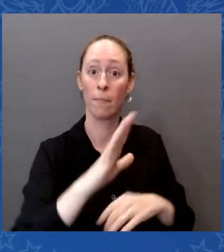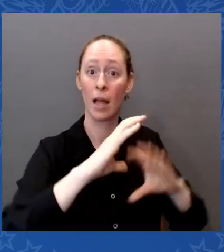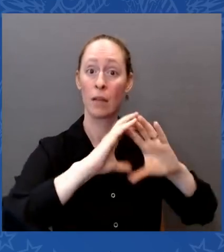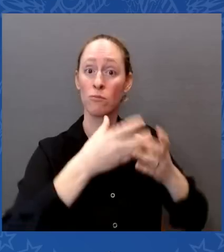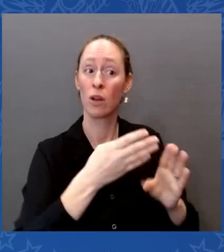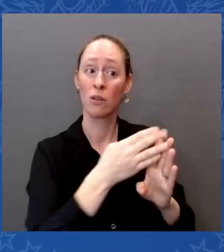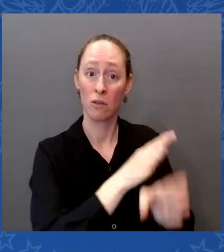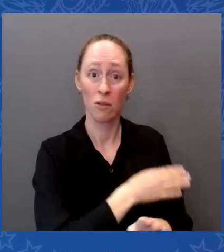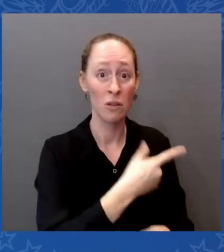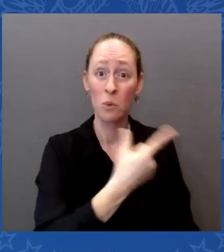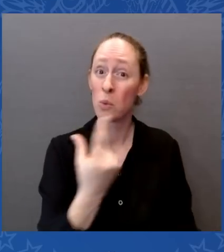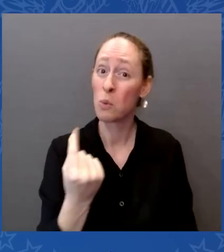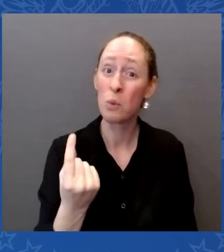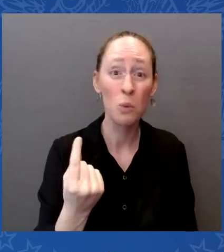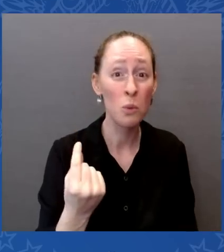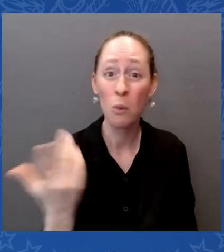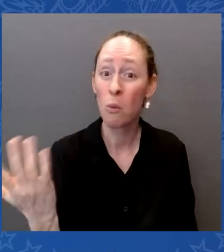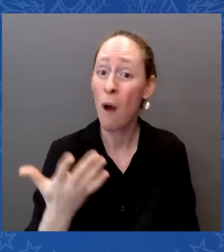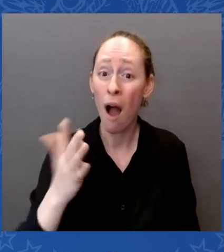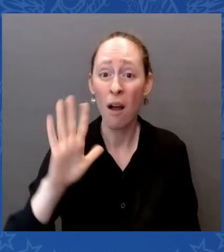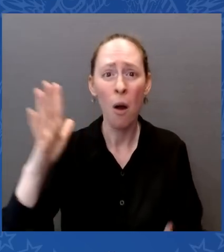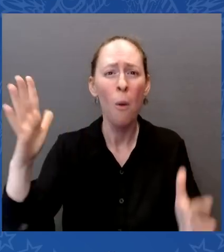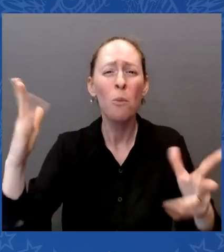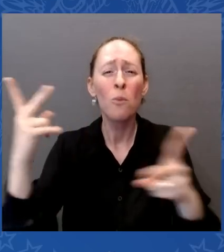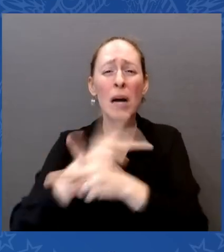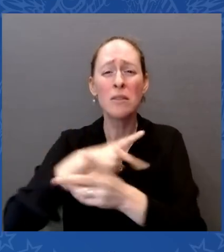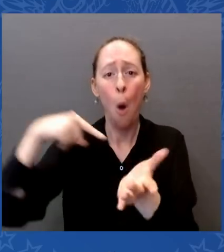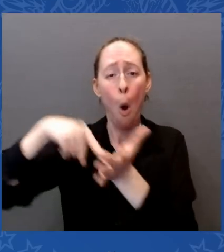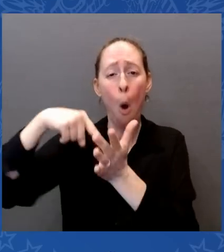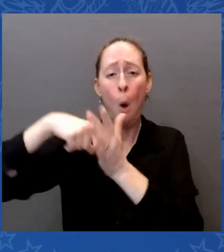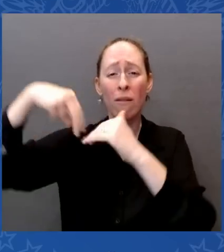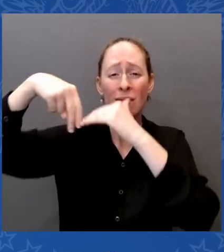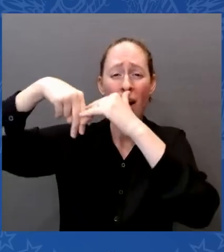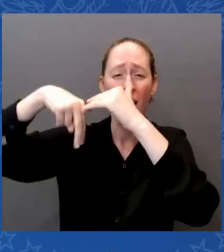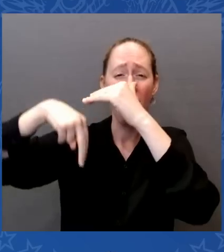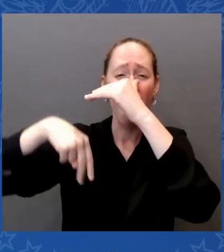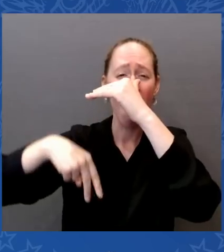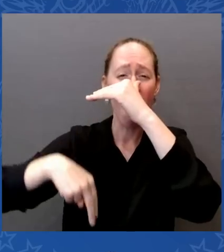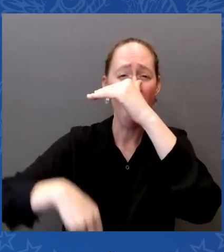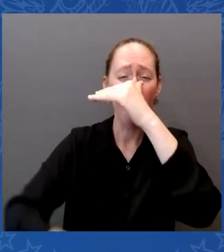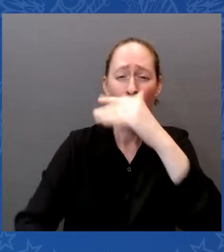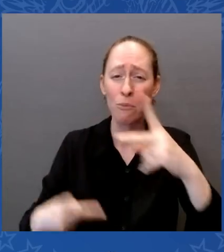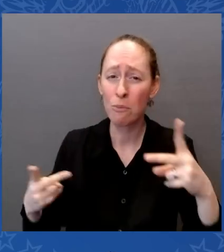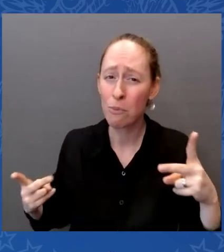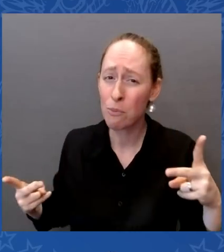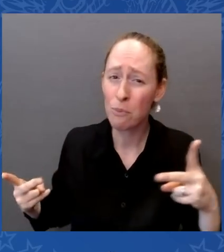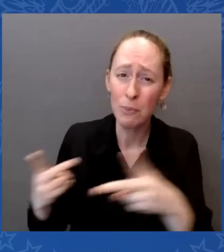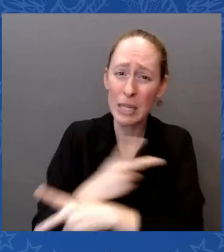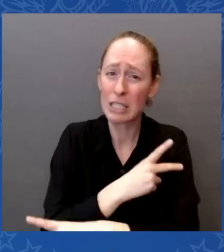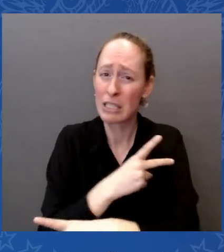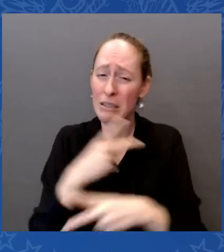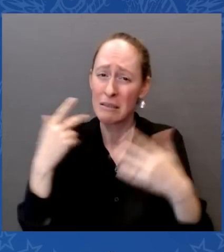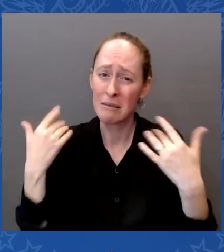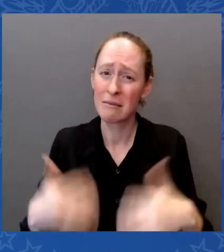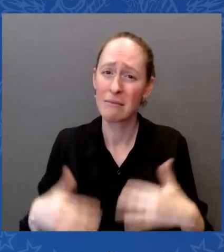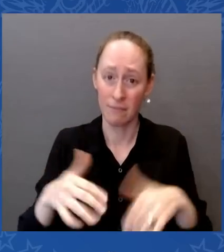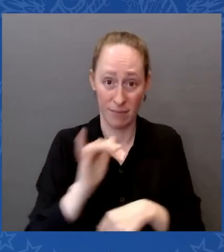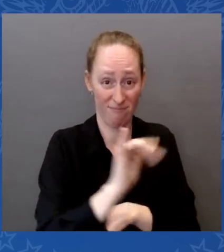It went up every single year on his watch, the Republican watch. In fact, in three years before COVID hit,